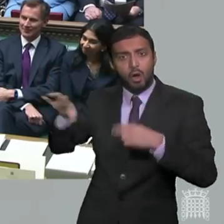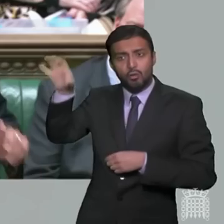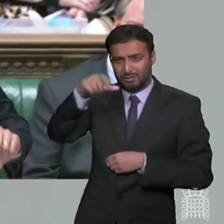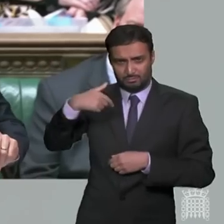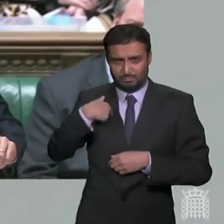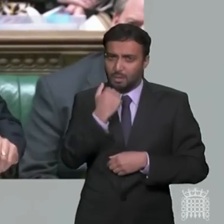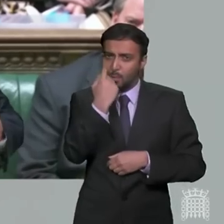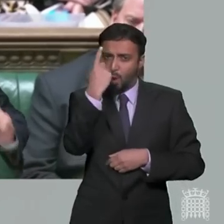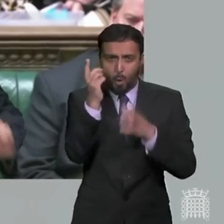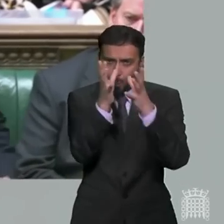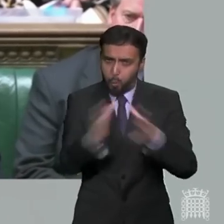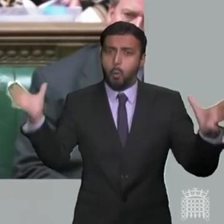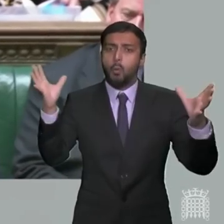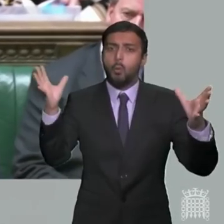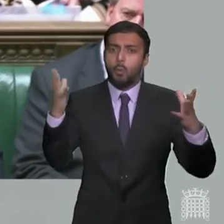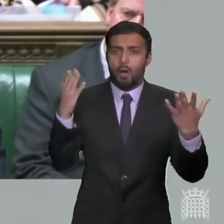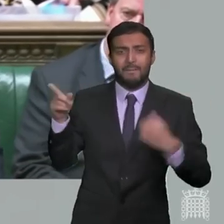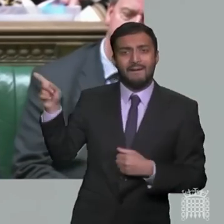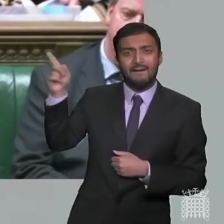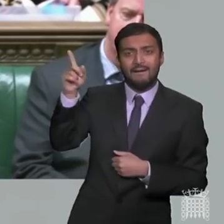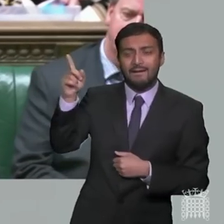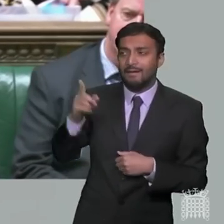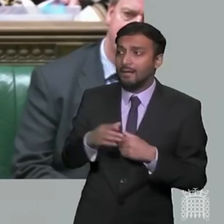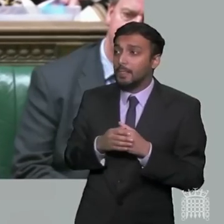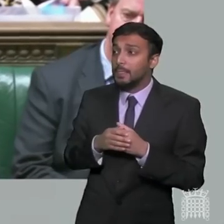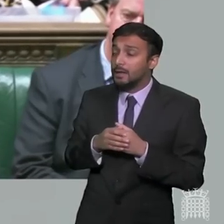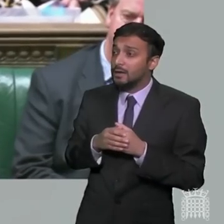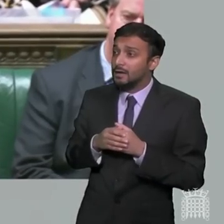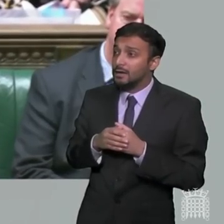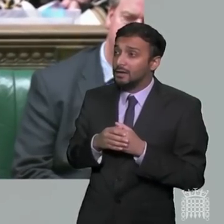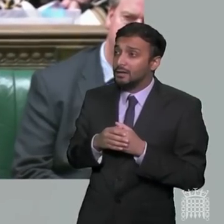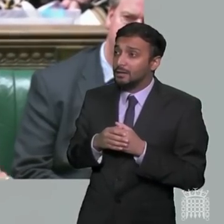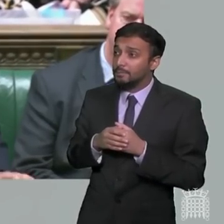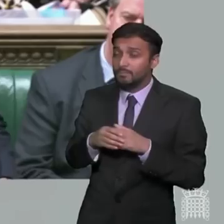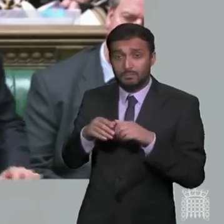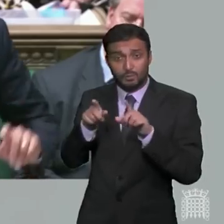It also made the point that it was crystal clear that the challenges we face are completely